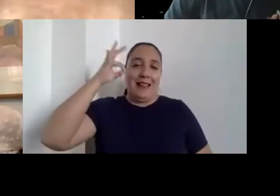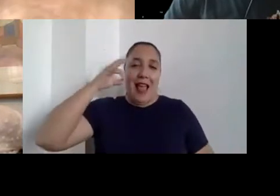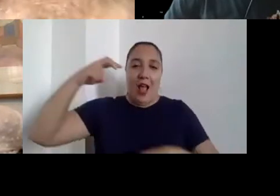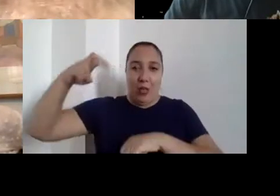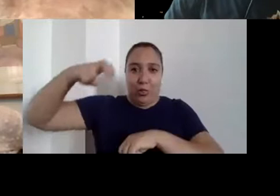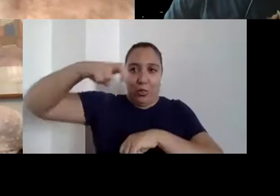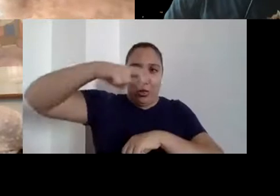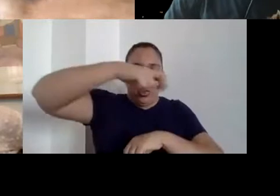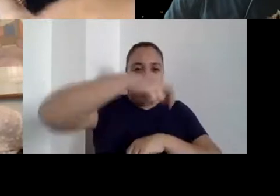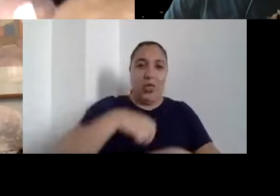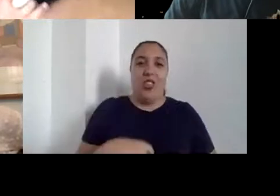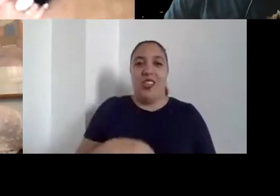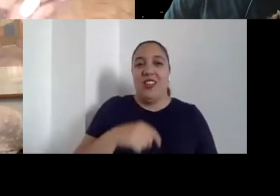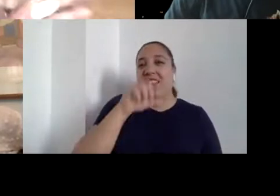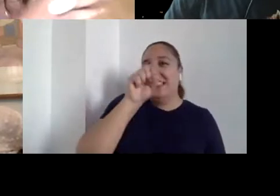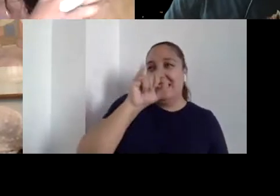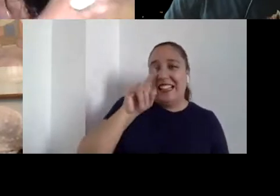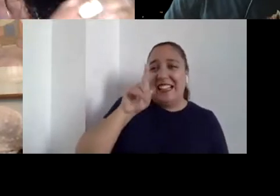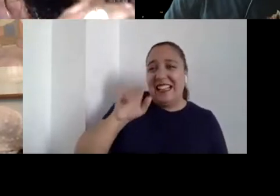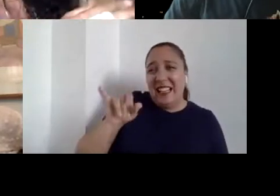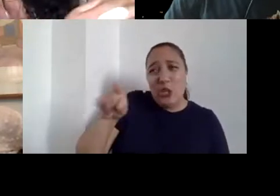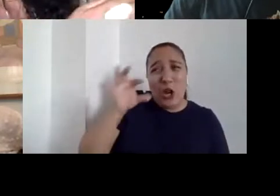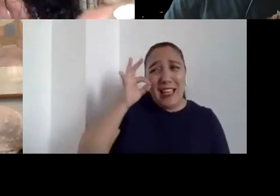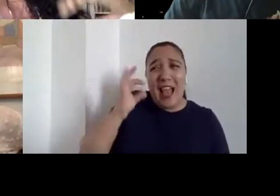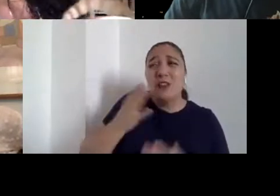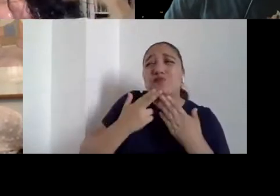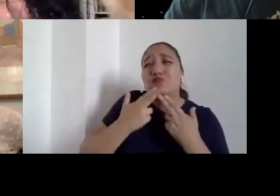Your cat is adorable.